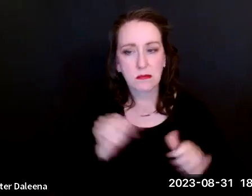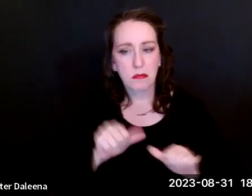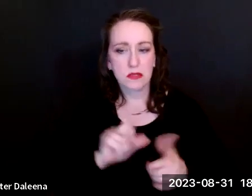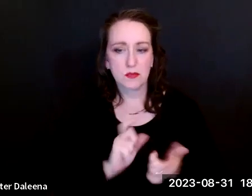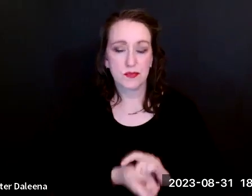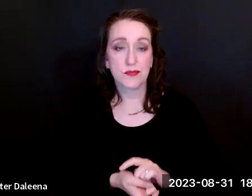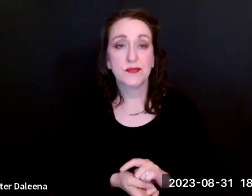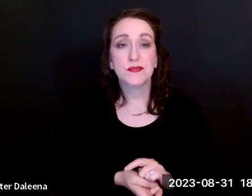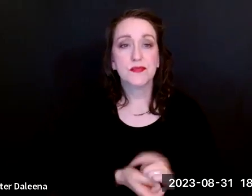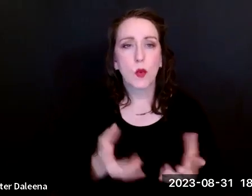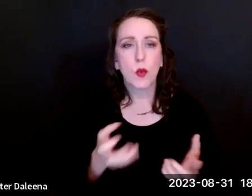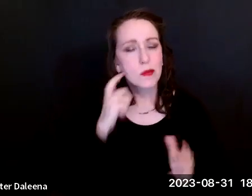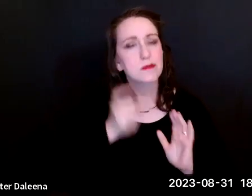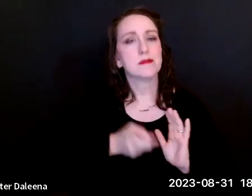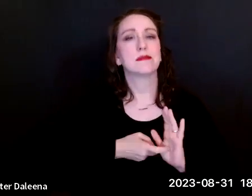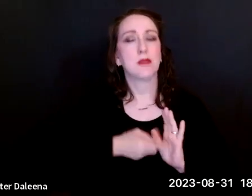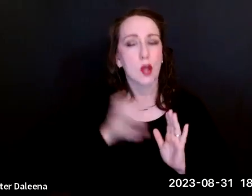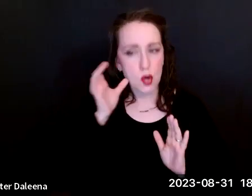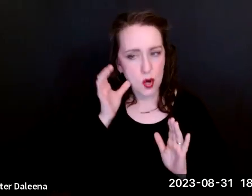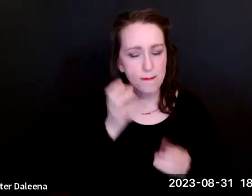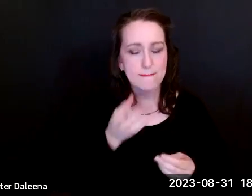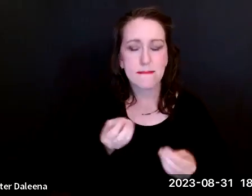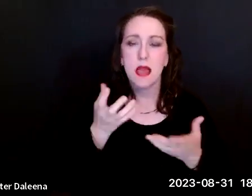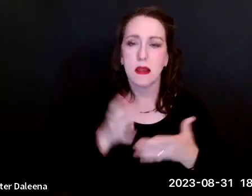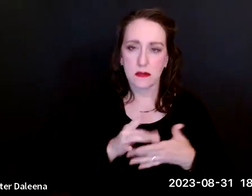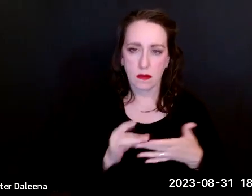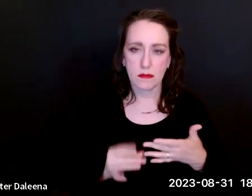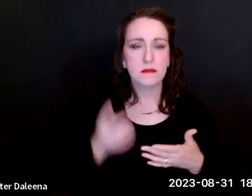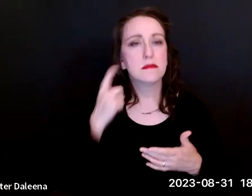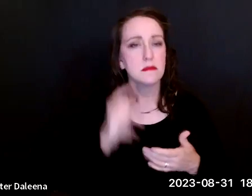we also want to acknowledge we heard many comments about provider pay and reimbursement